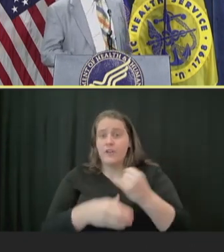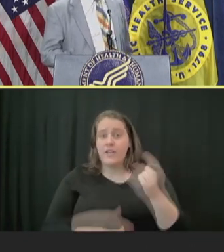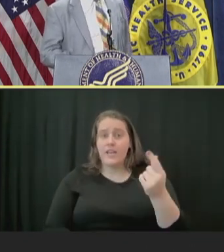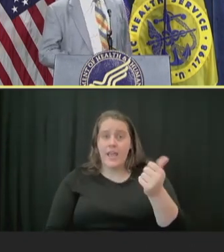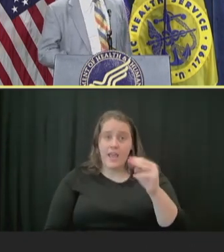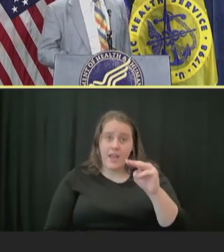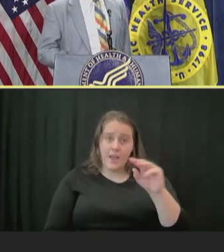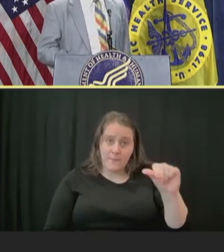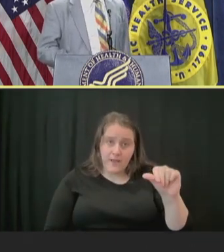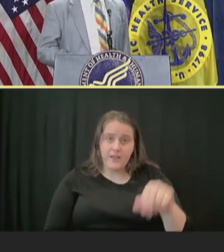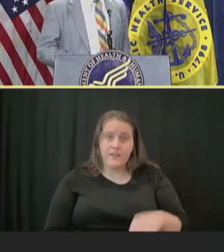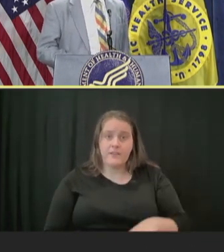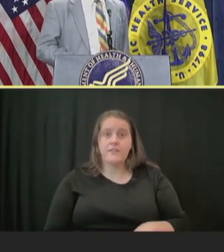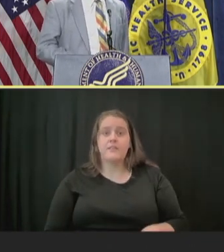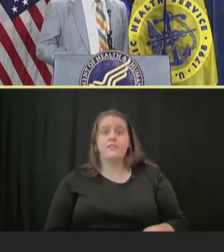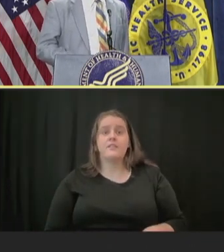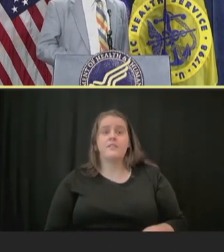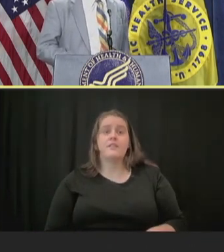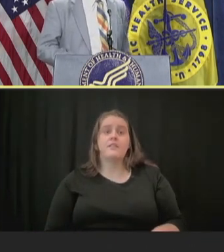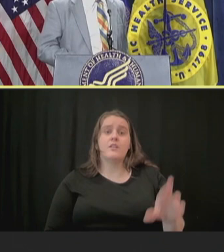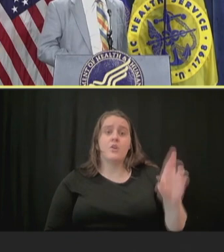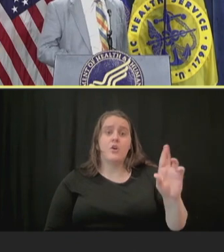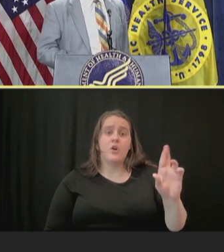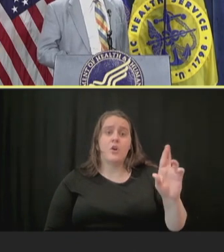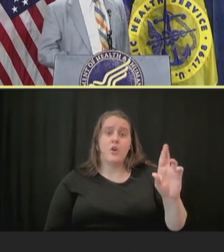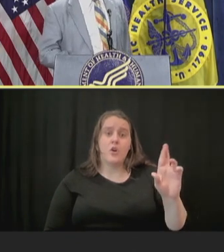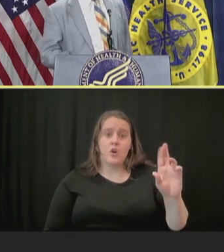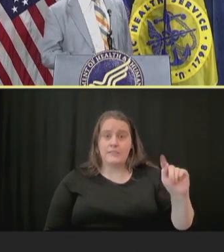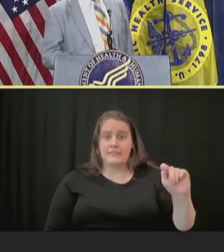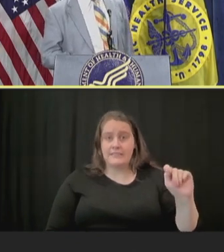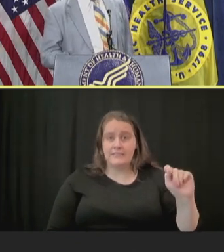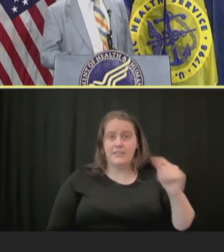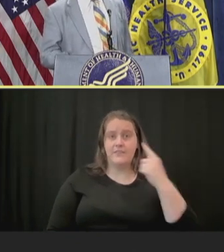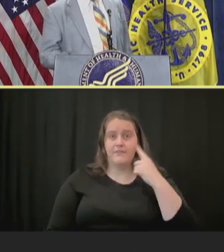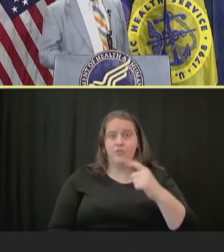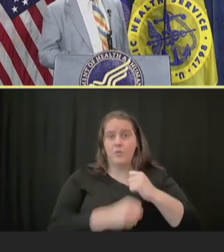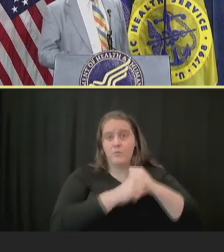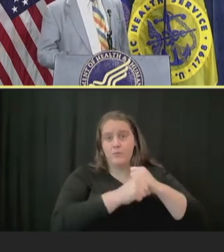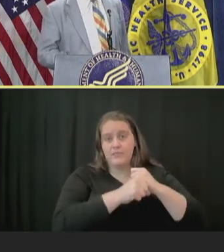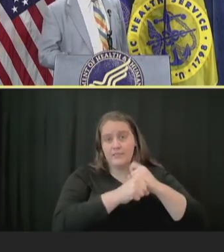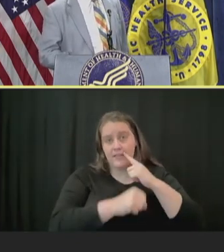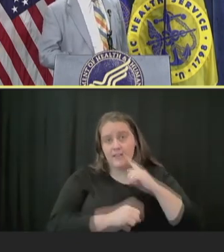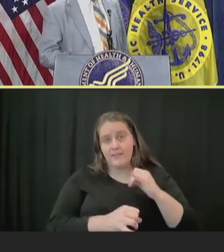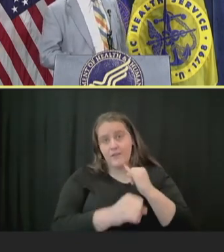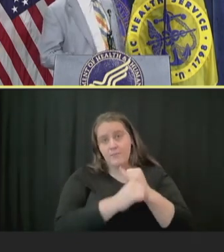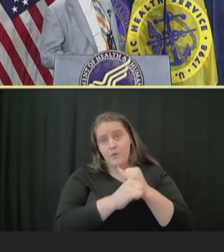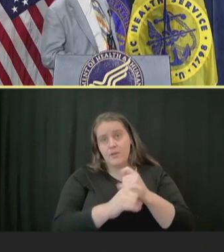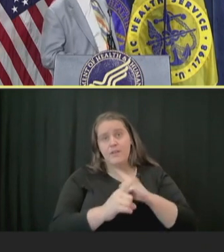for protective immunity. But they don't seem to be enough to do better than what BCG is doing at this